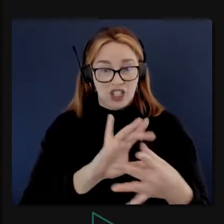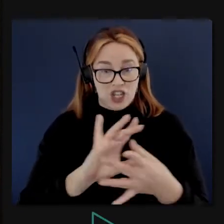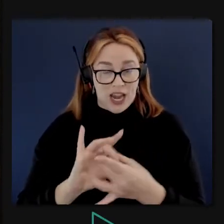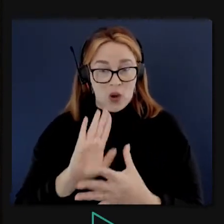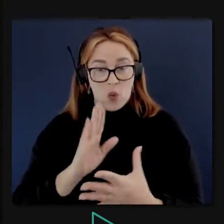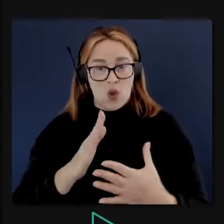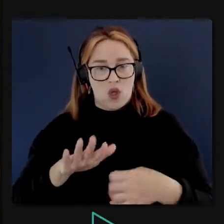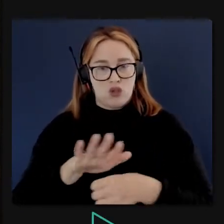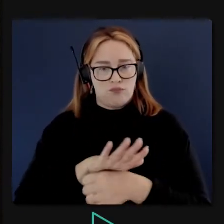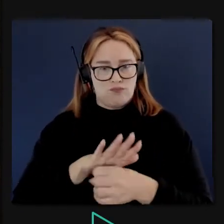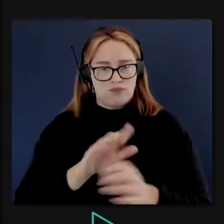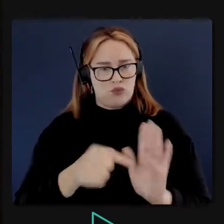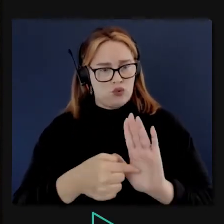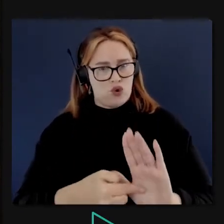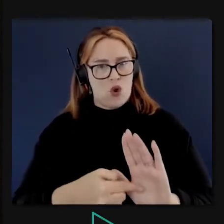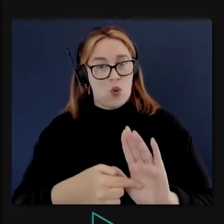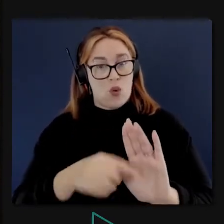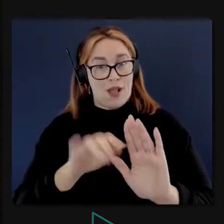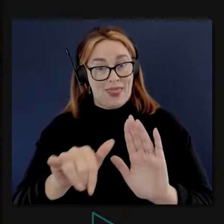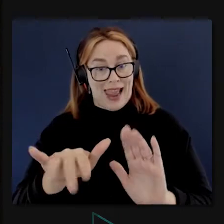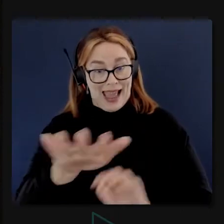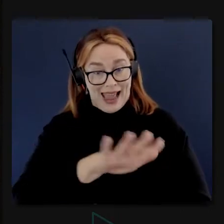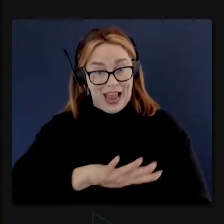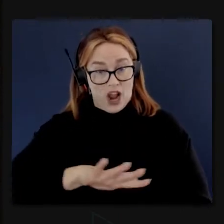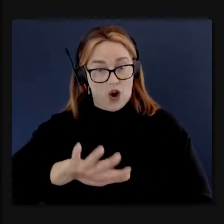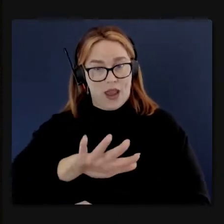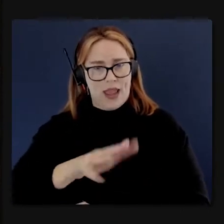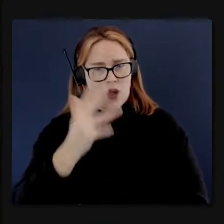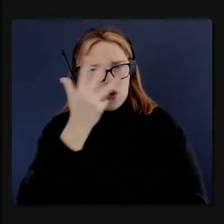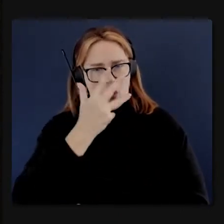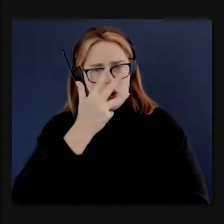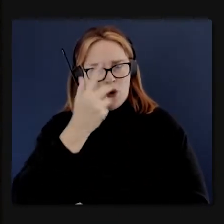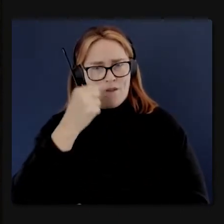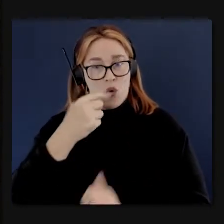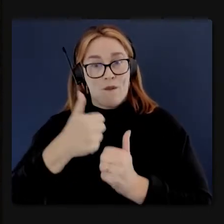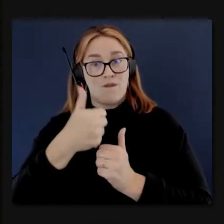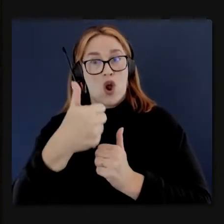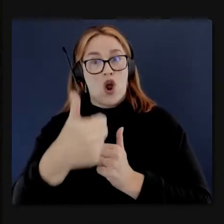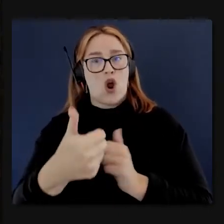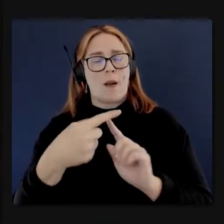making the object tolerate scrutiny, even though it's built for faraway viewing.